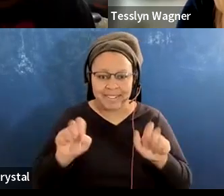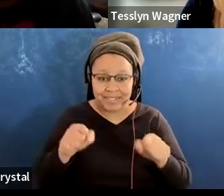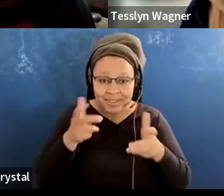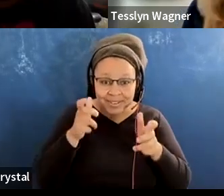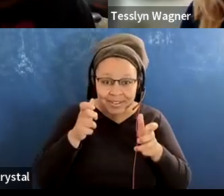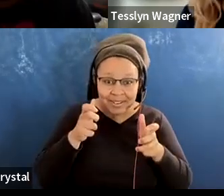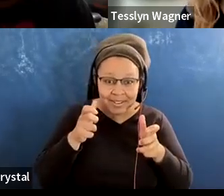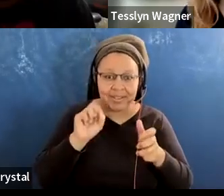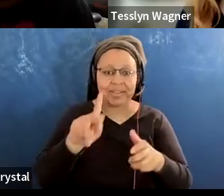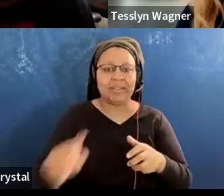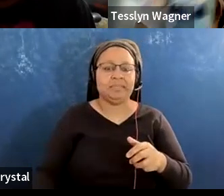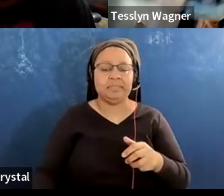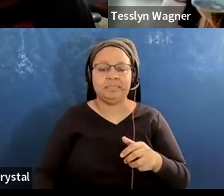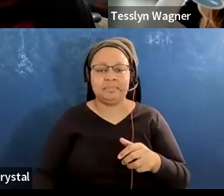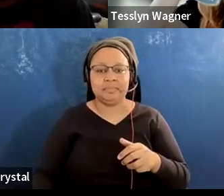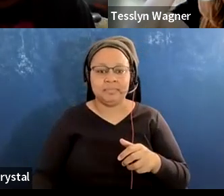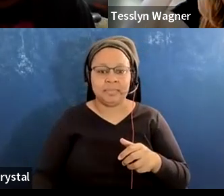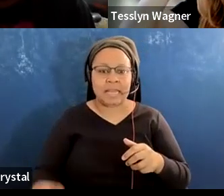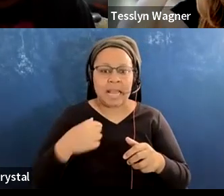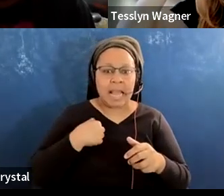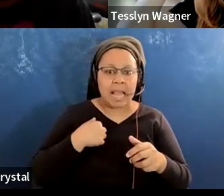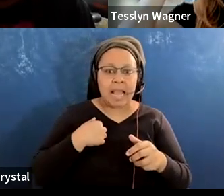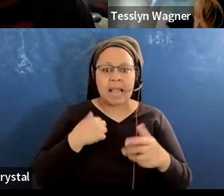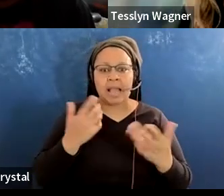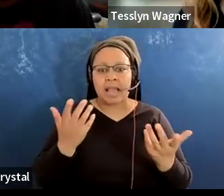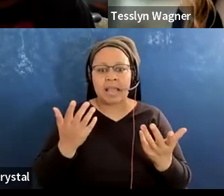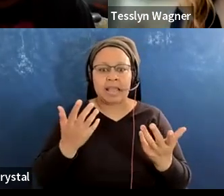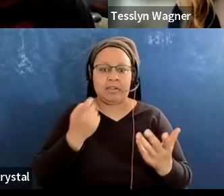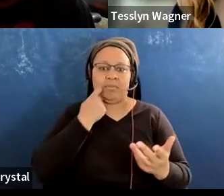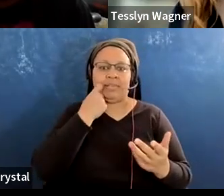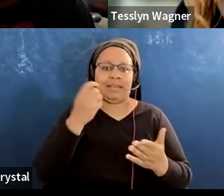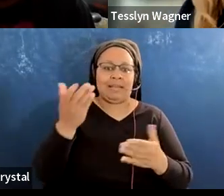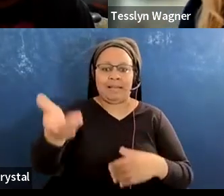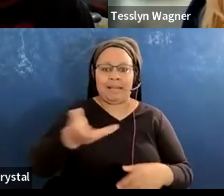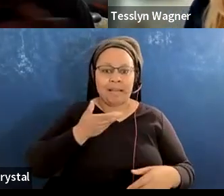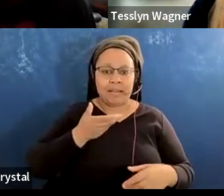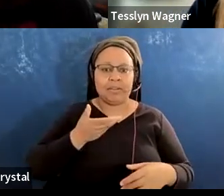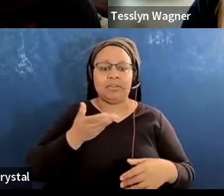Thank you. I'm actually really interested I just had somebody ask me about what folks do when they don't have money follows the person. While you are typing, Samantha, do you want to share? : Can you hear me?